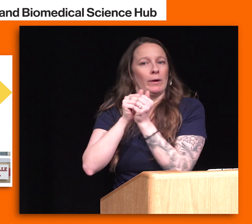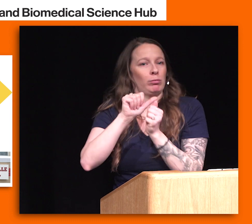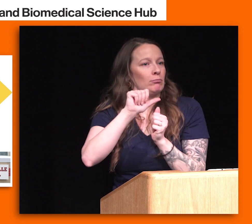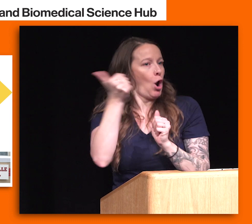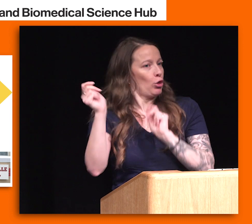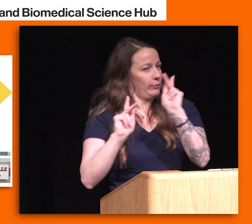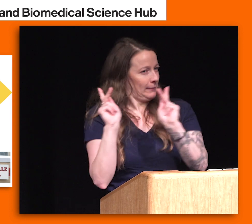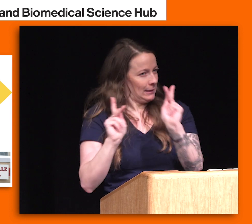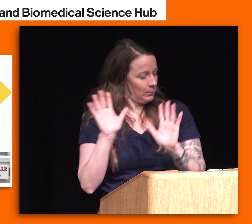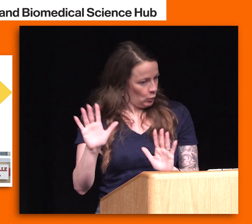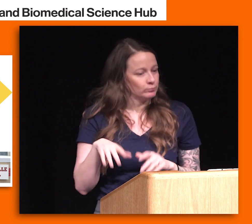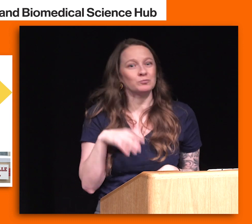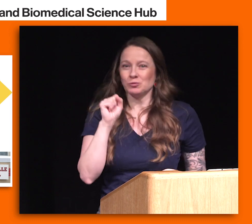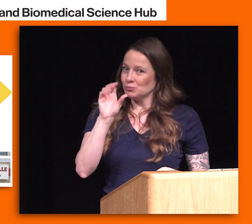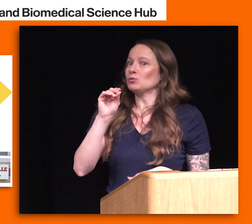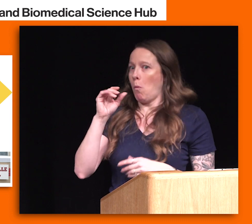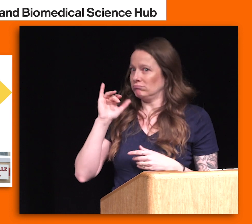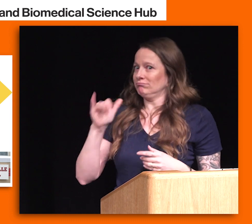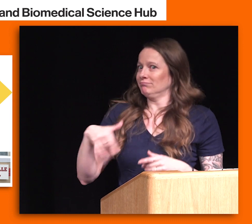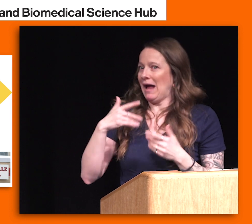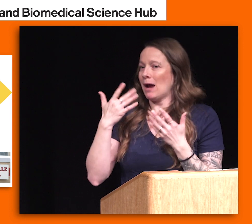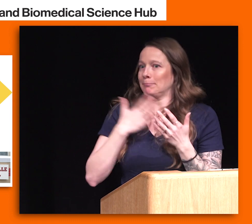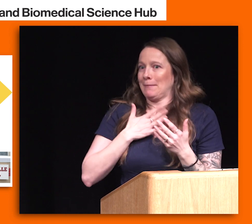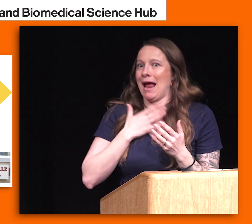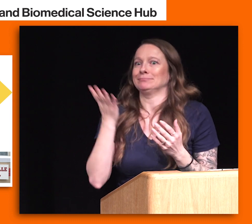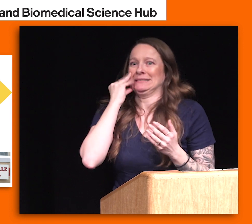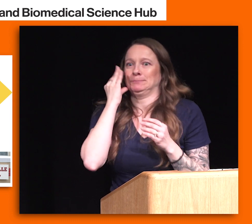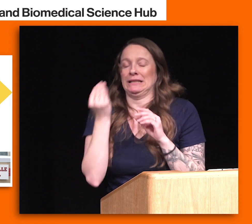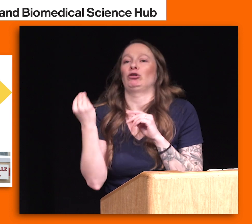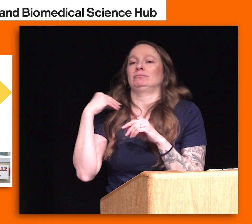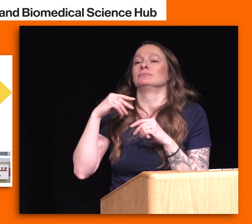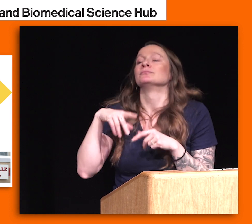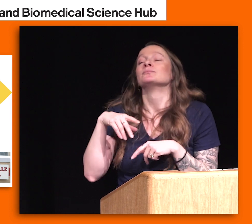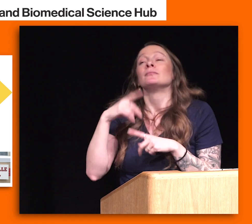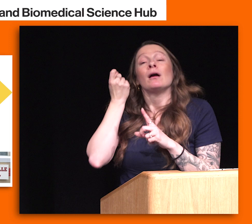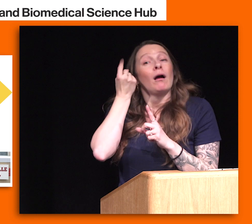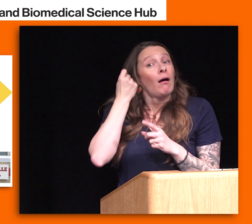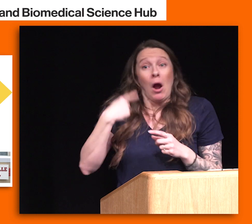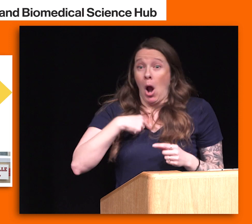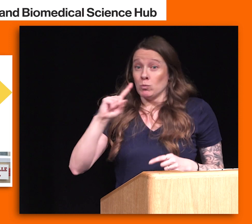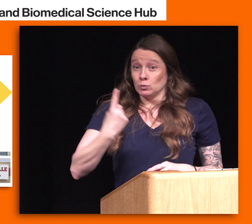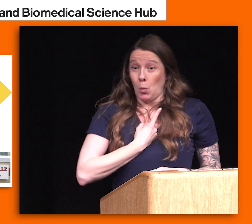They helped me socialize with other people. So, that was my experience in high school.